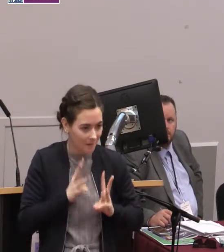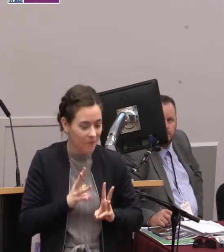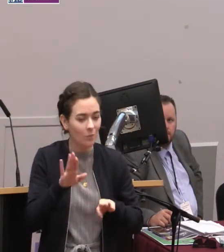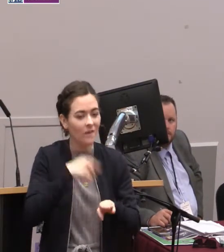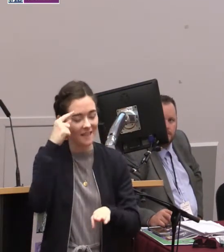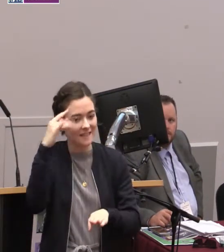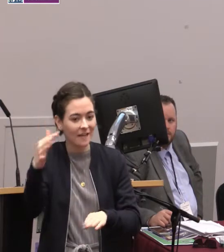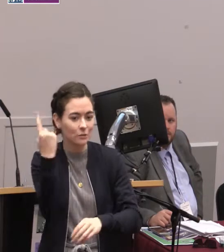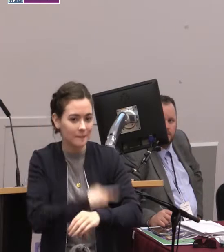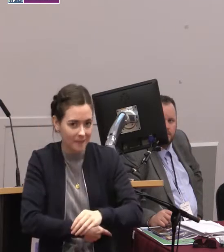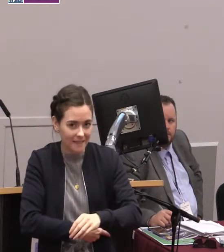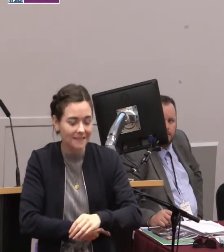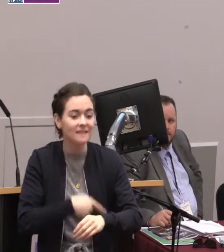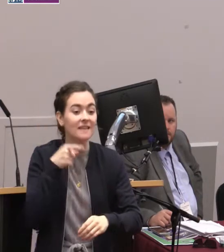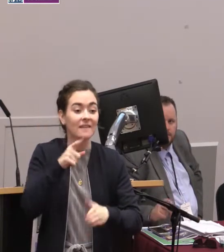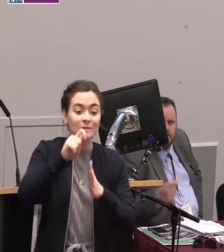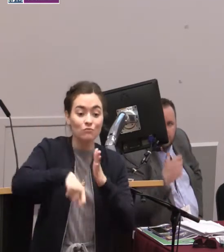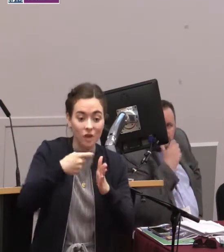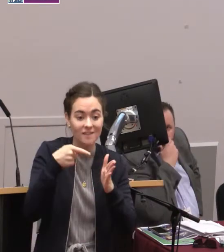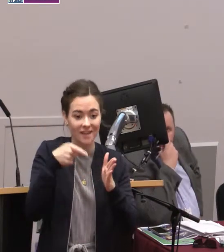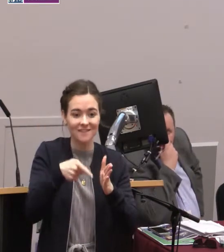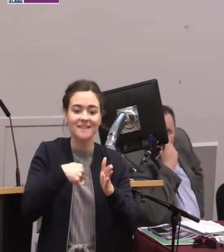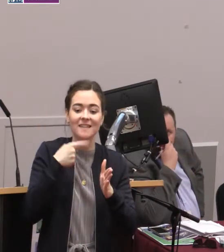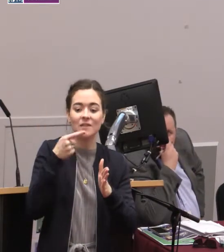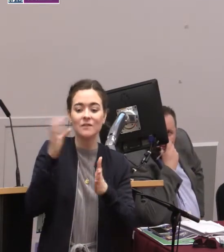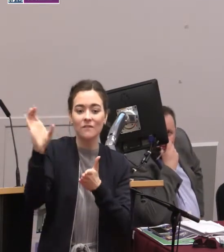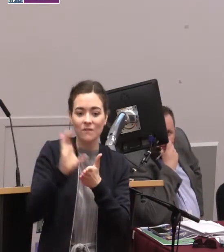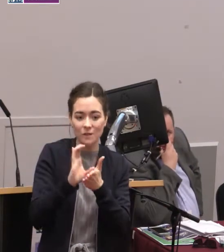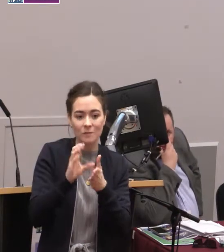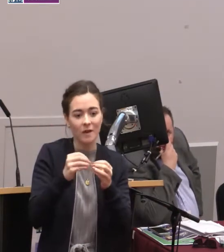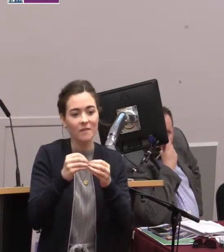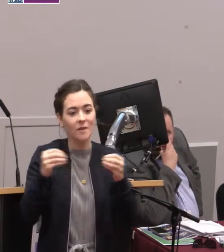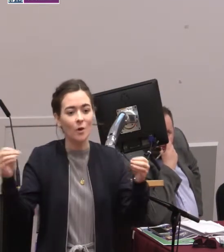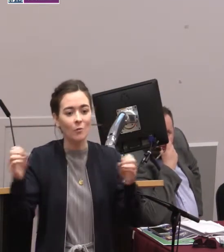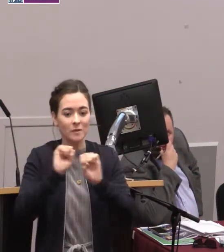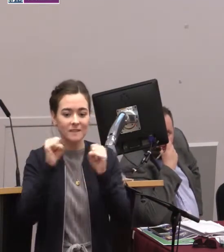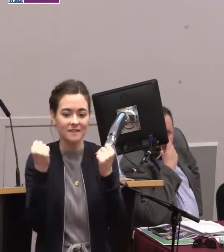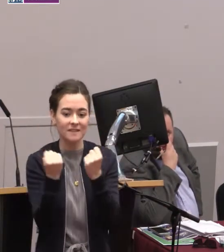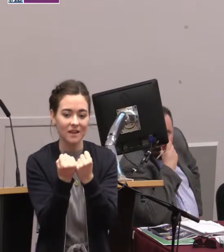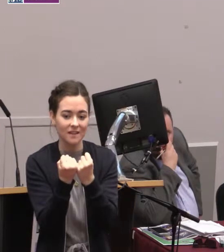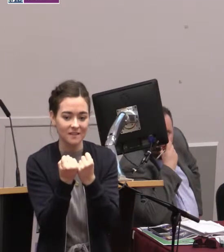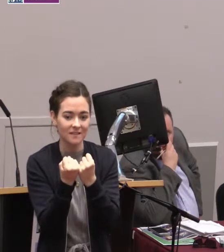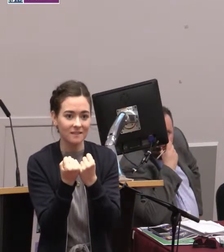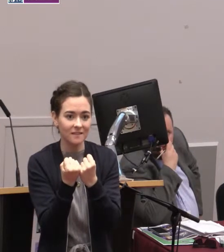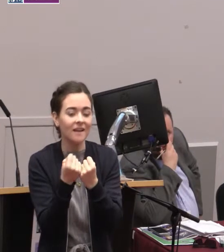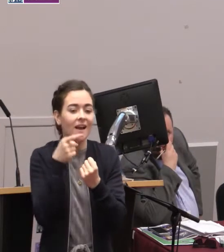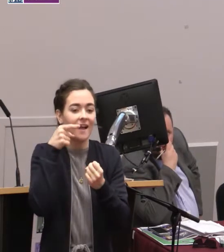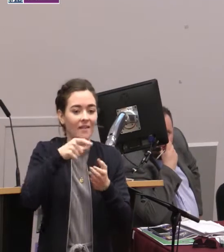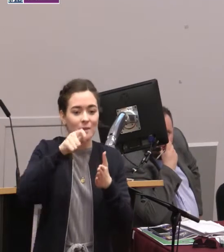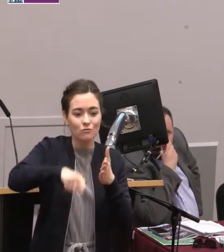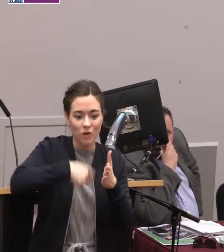disabilities, although the project is founded by the Project Society of (unknown term) and project has two parts.